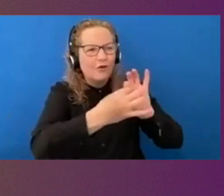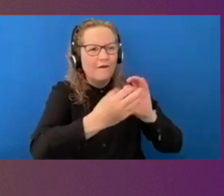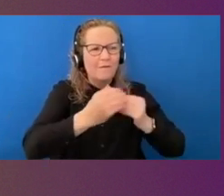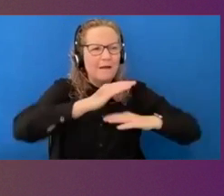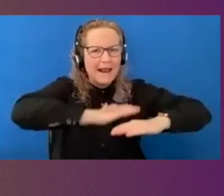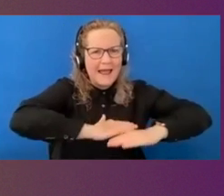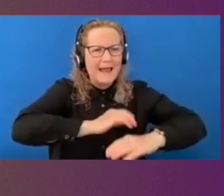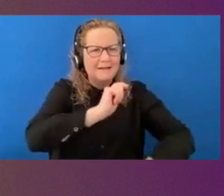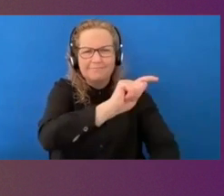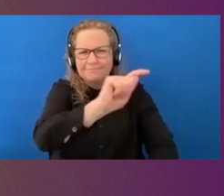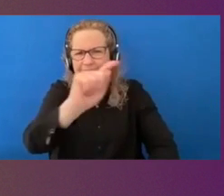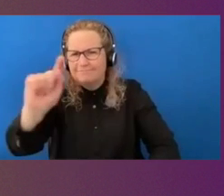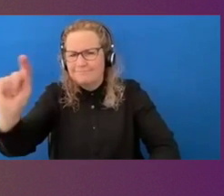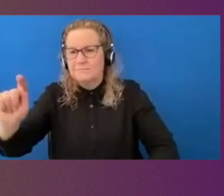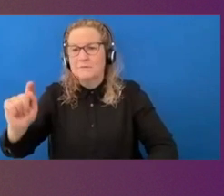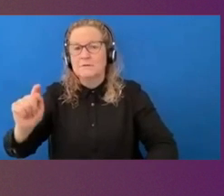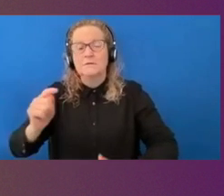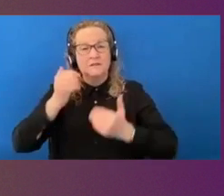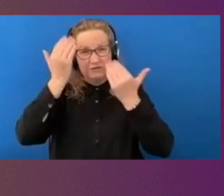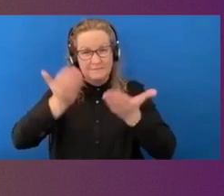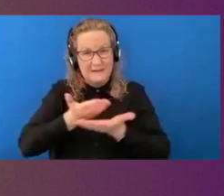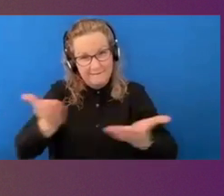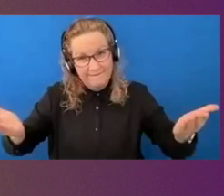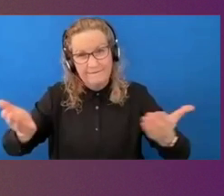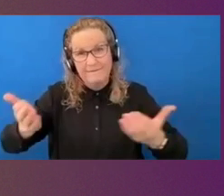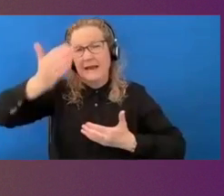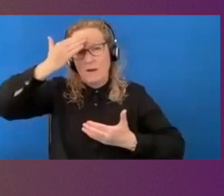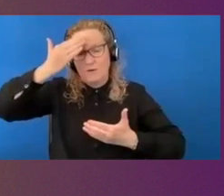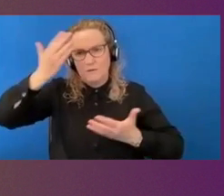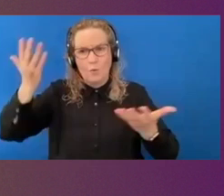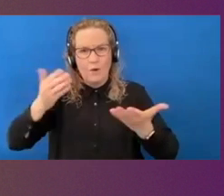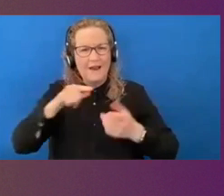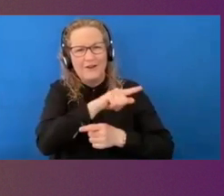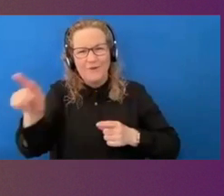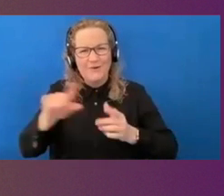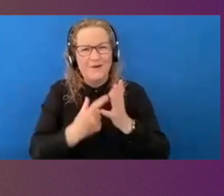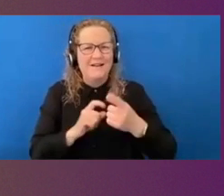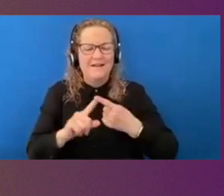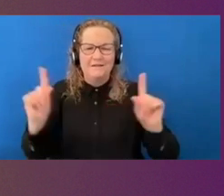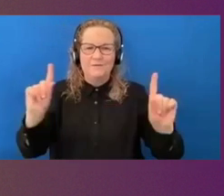to the traditional owners and elders of those places too please feel free to share what land